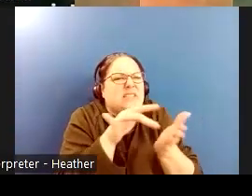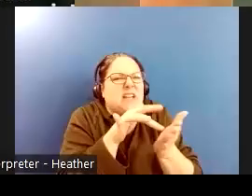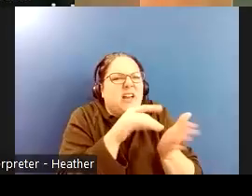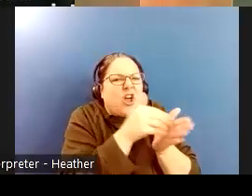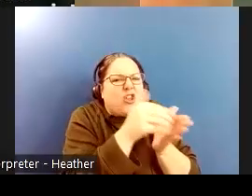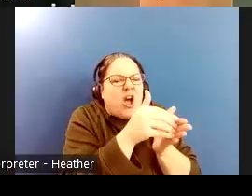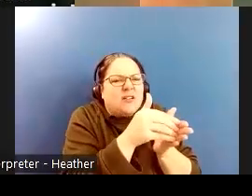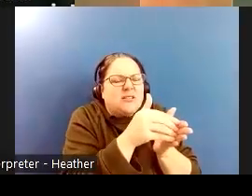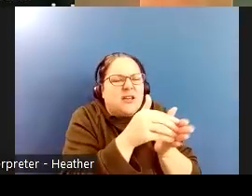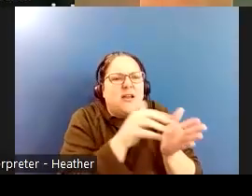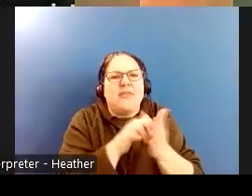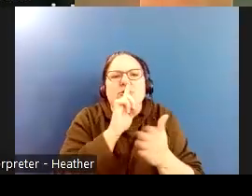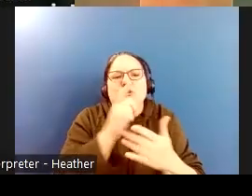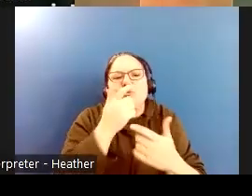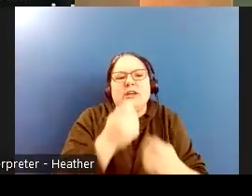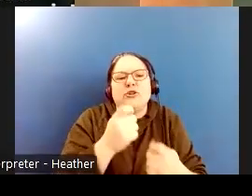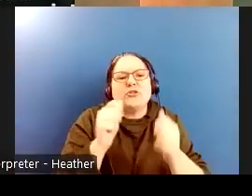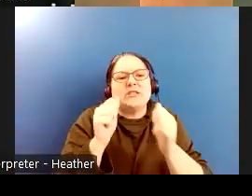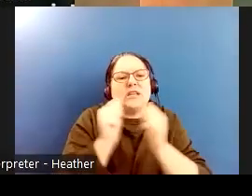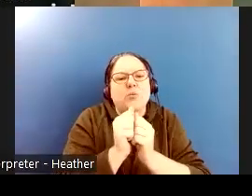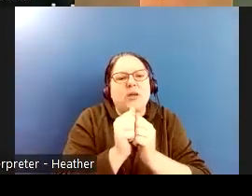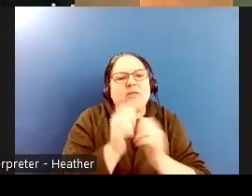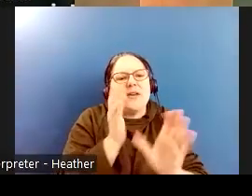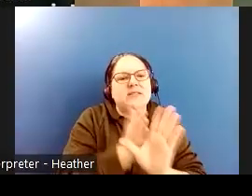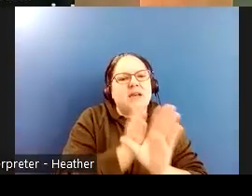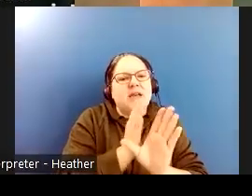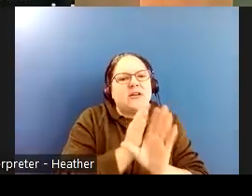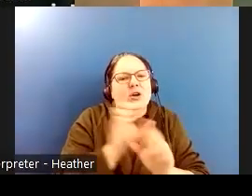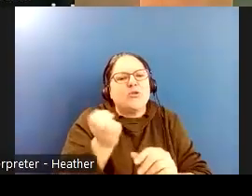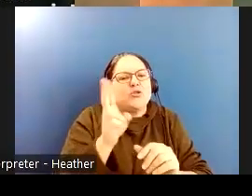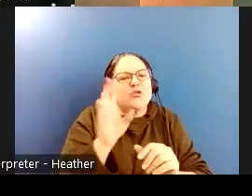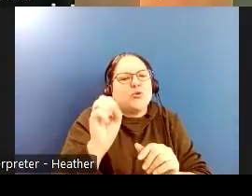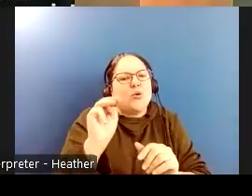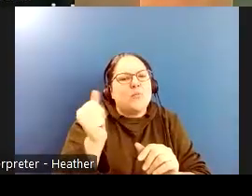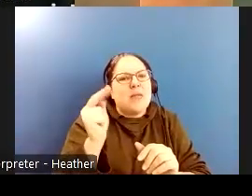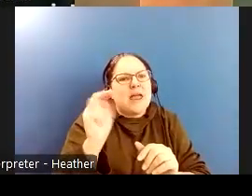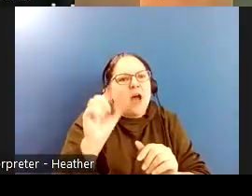about the psychonurmanology research is guys, you're going to draw the inflam inflammatory